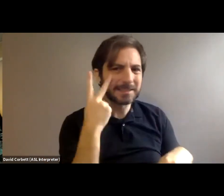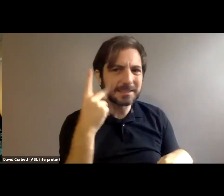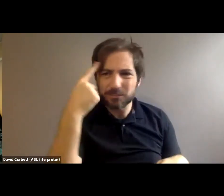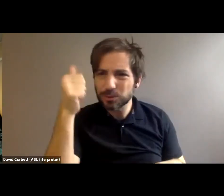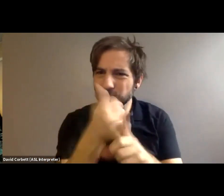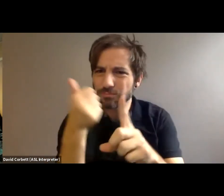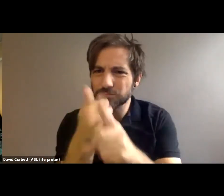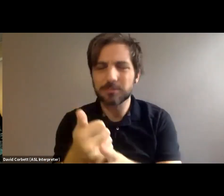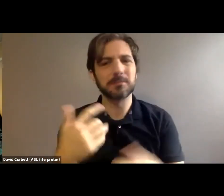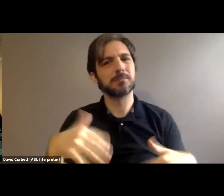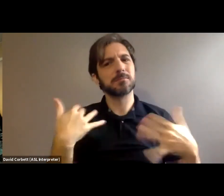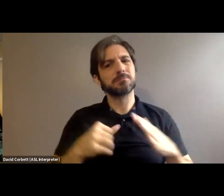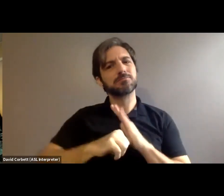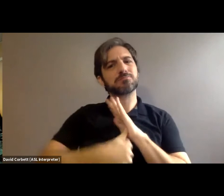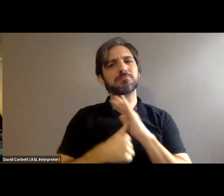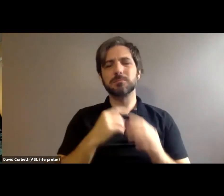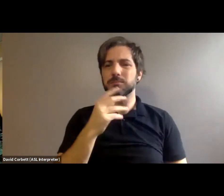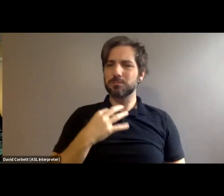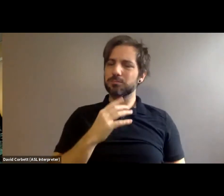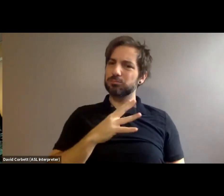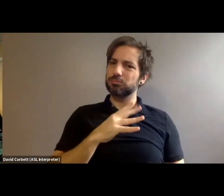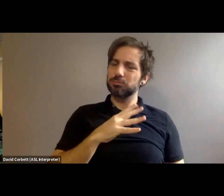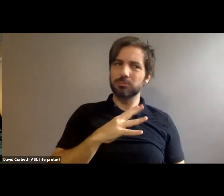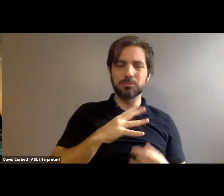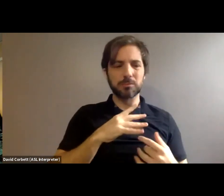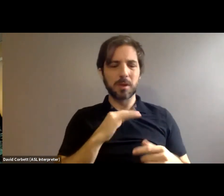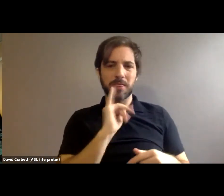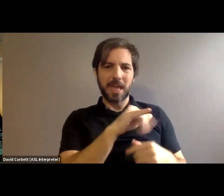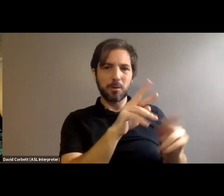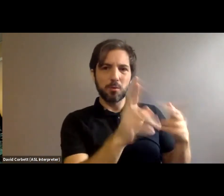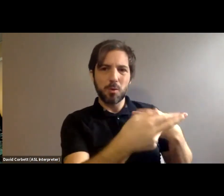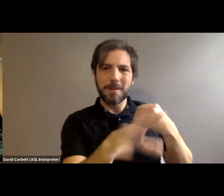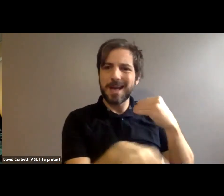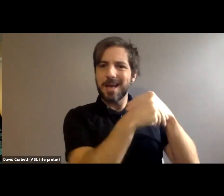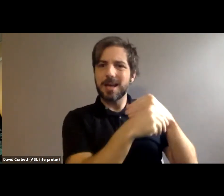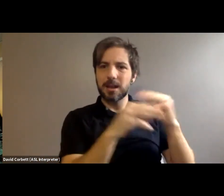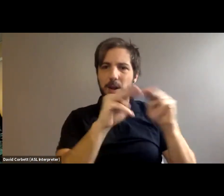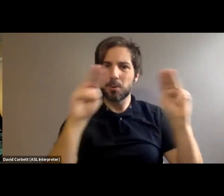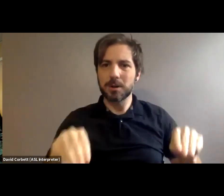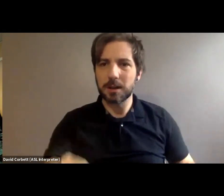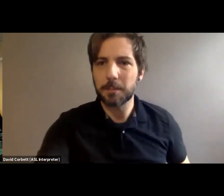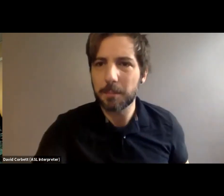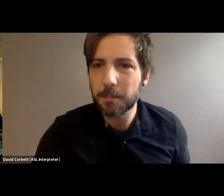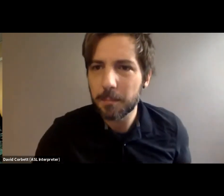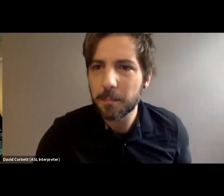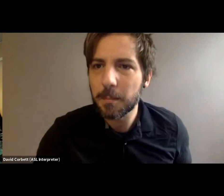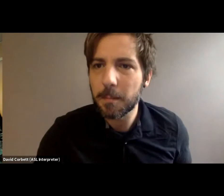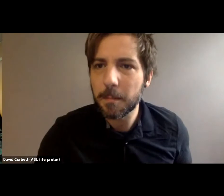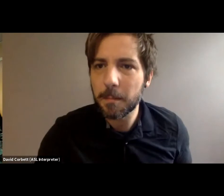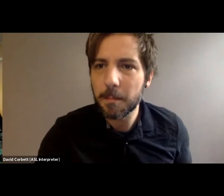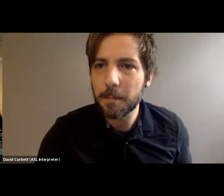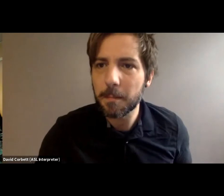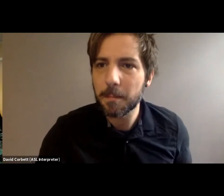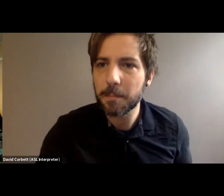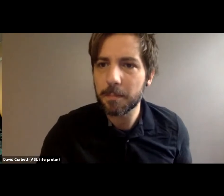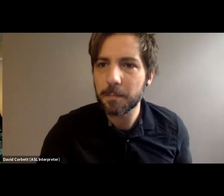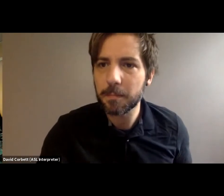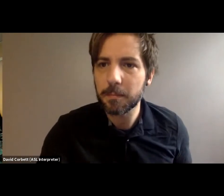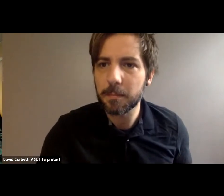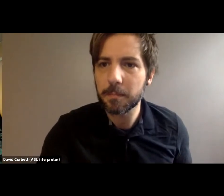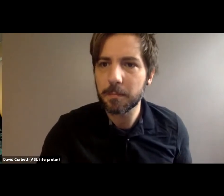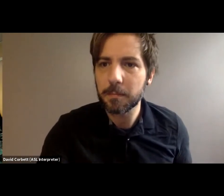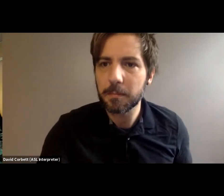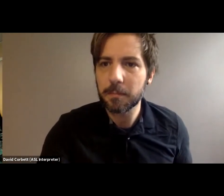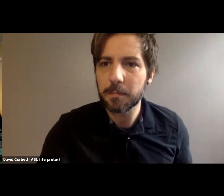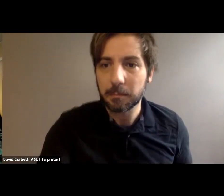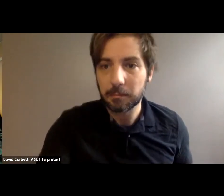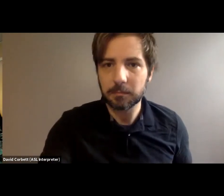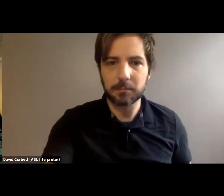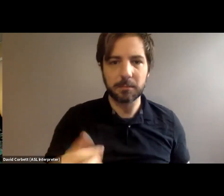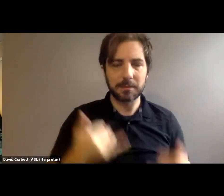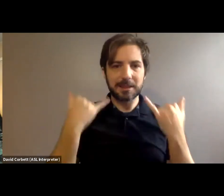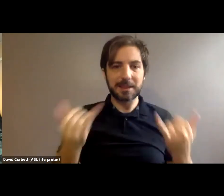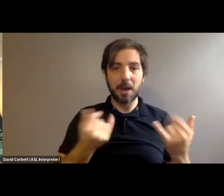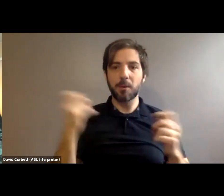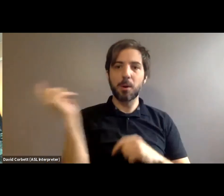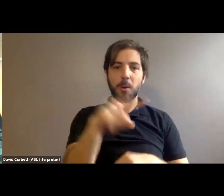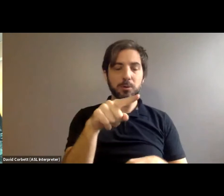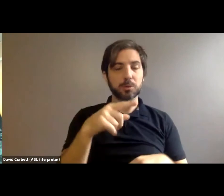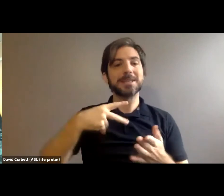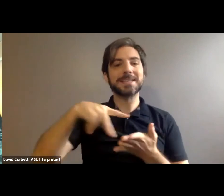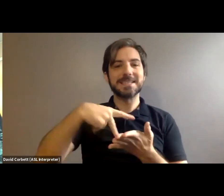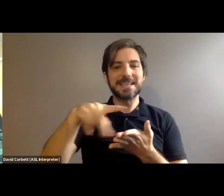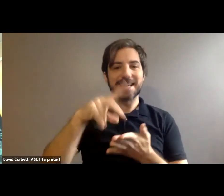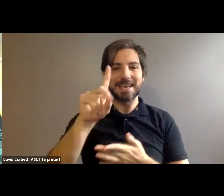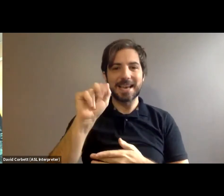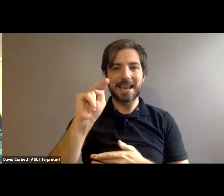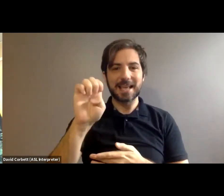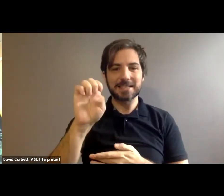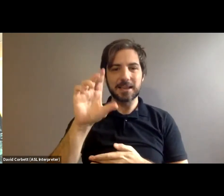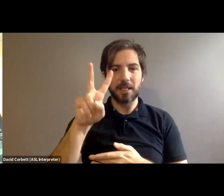a cool addition to the museum. So next we're going to go over to Dance the Vote.